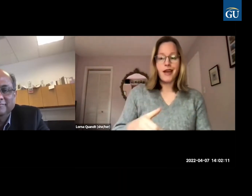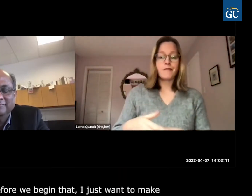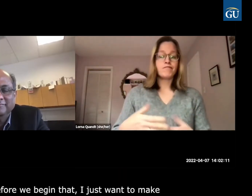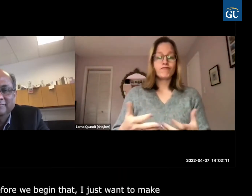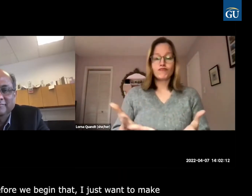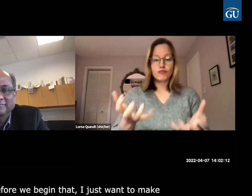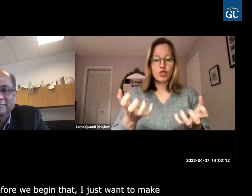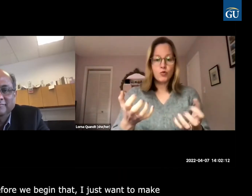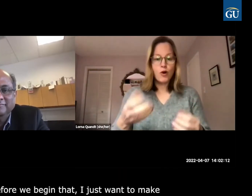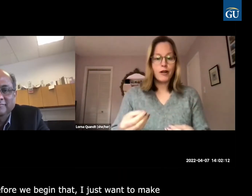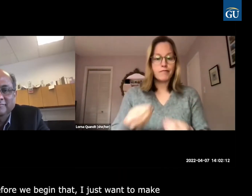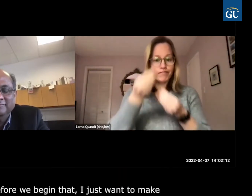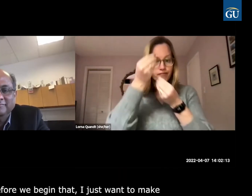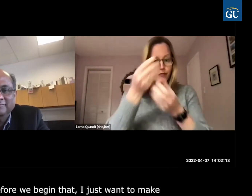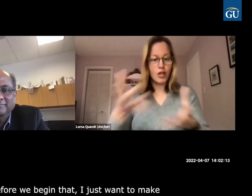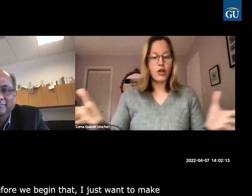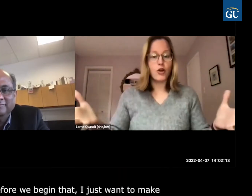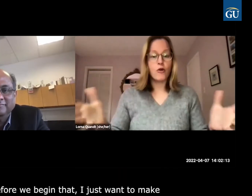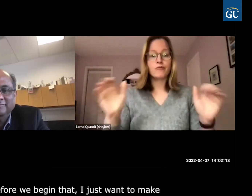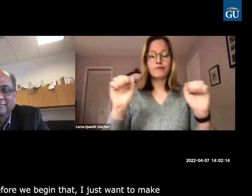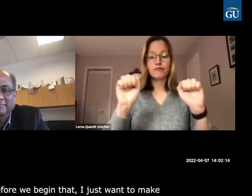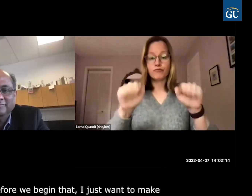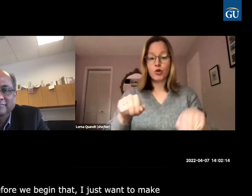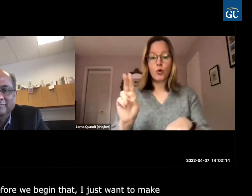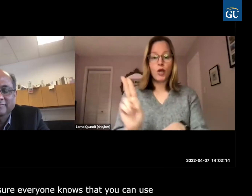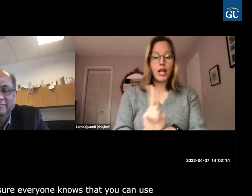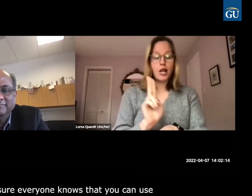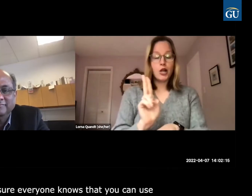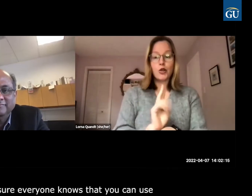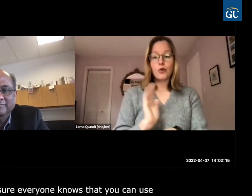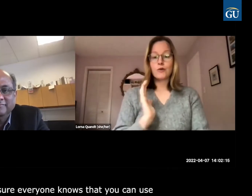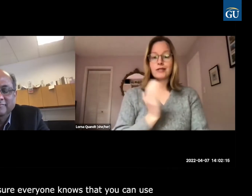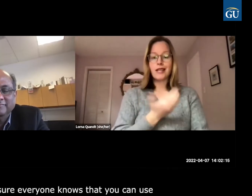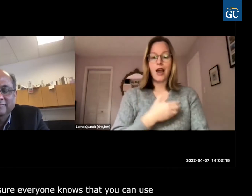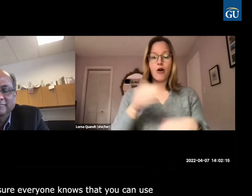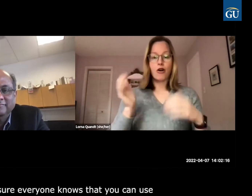before we begin that